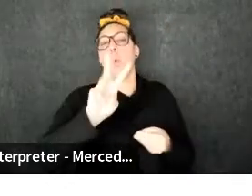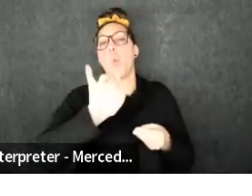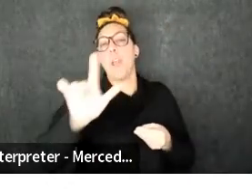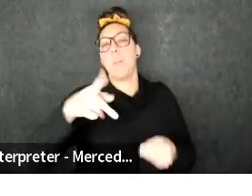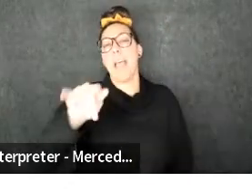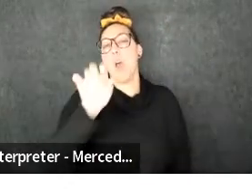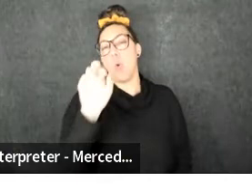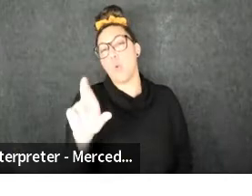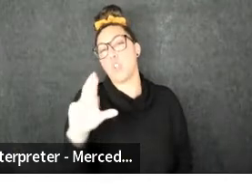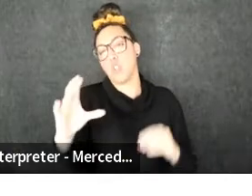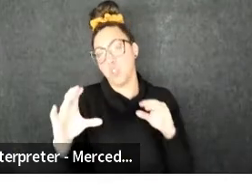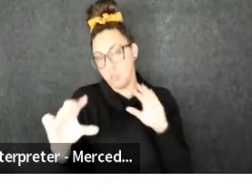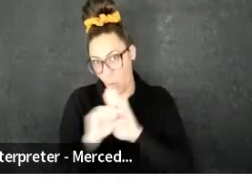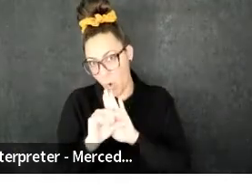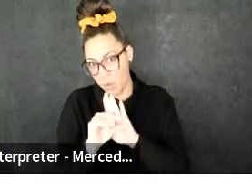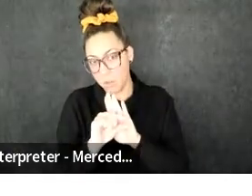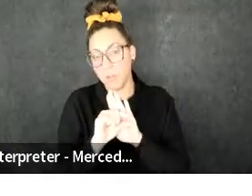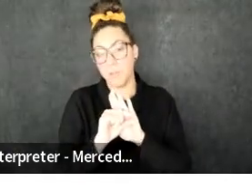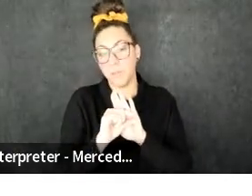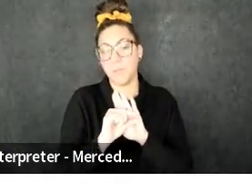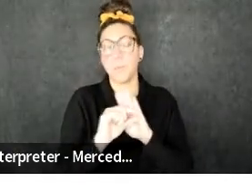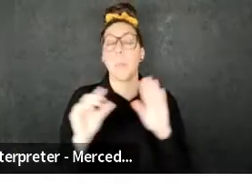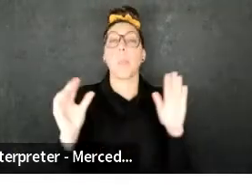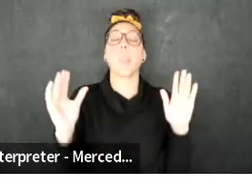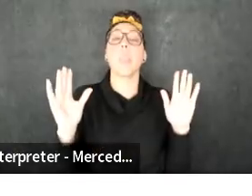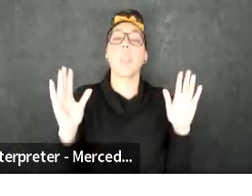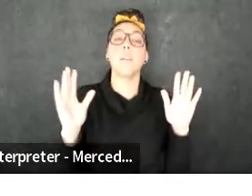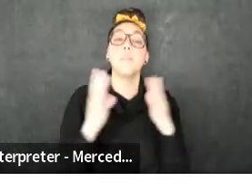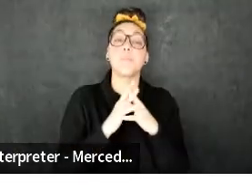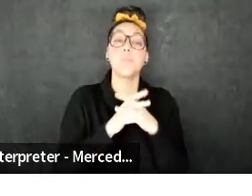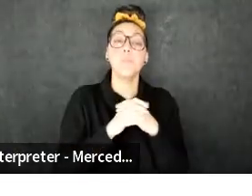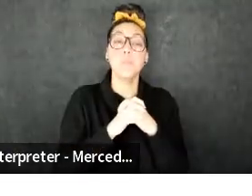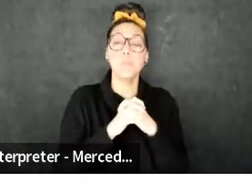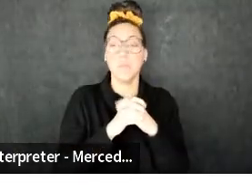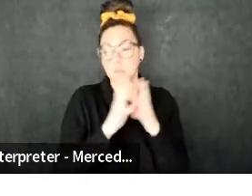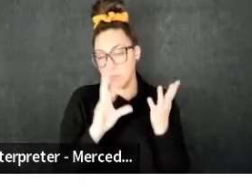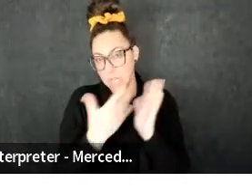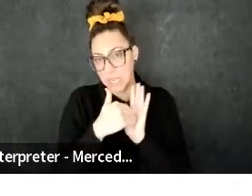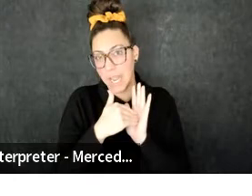your willpower score which again is the mental capacity